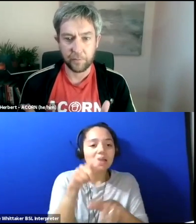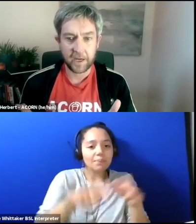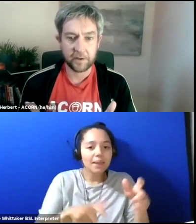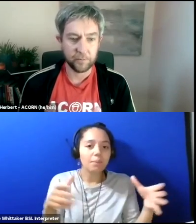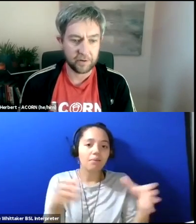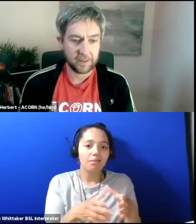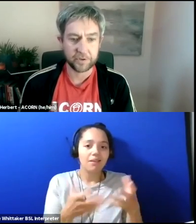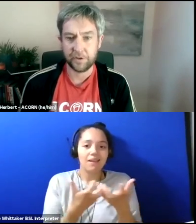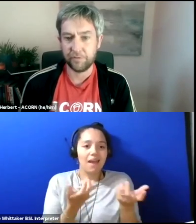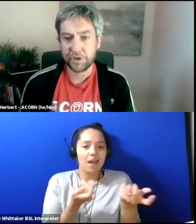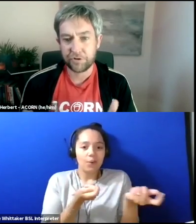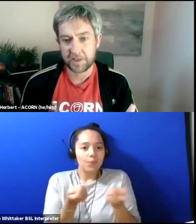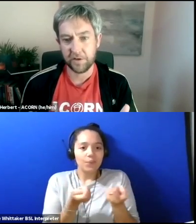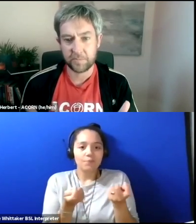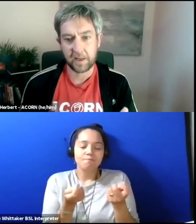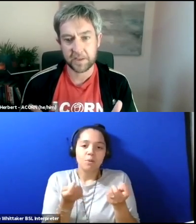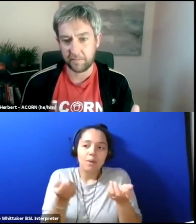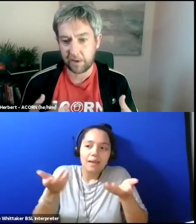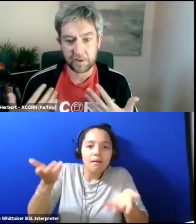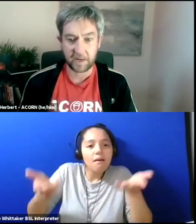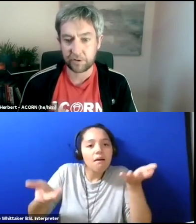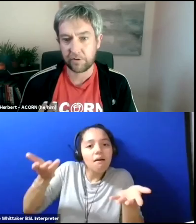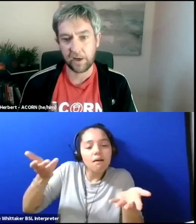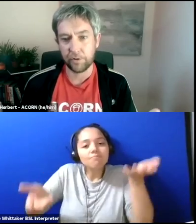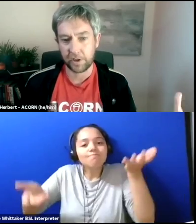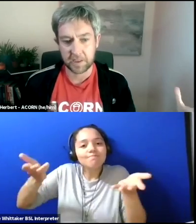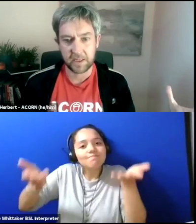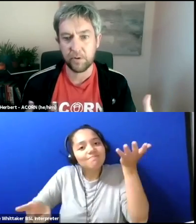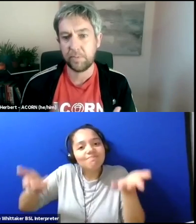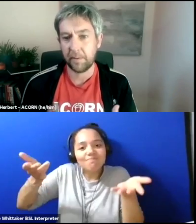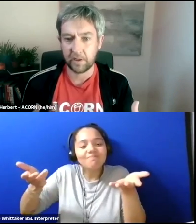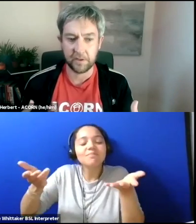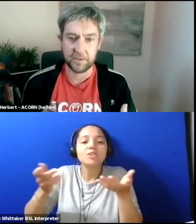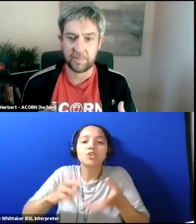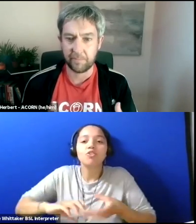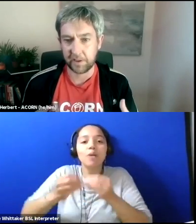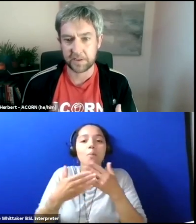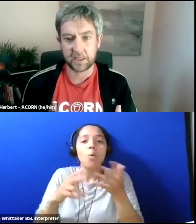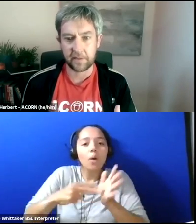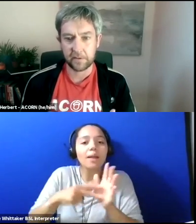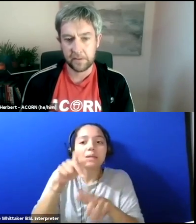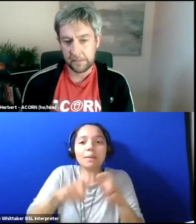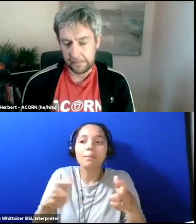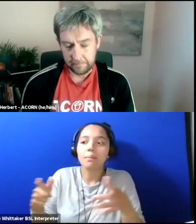And the way that we're able to redress those balances of power is by creating organised people. By bringing us together.